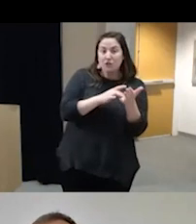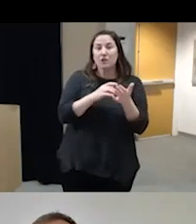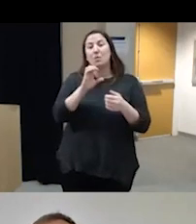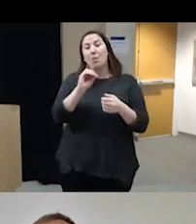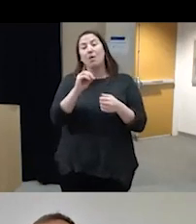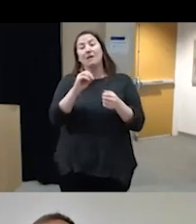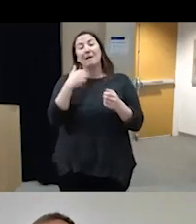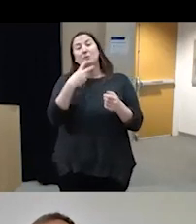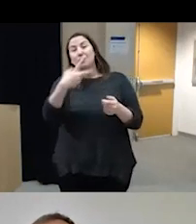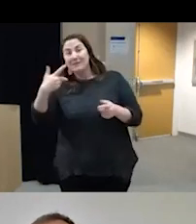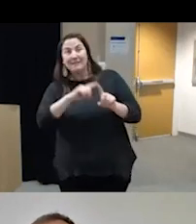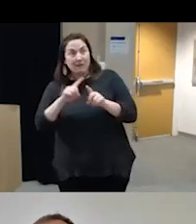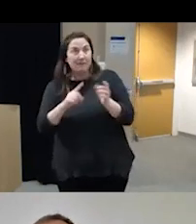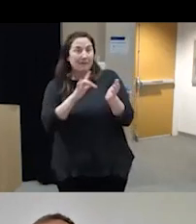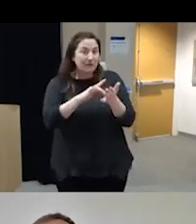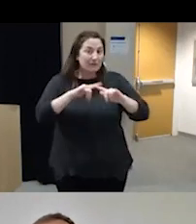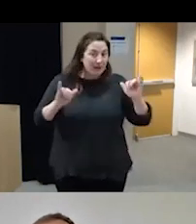the diets activity at BMI